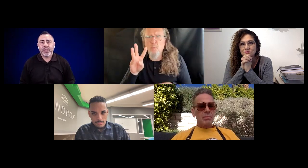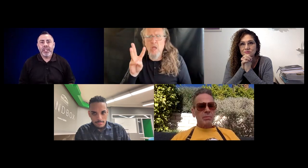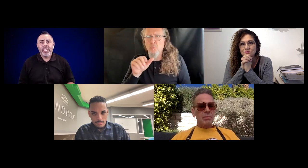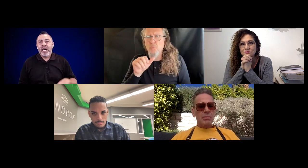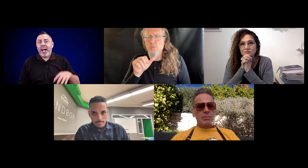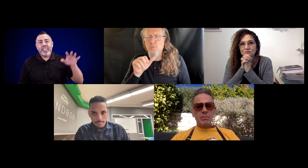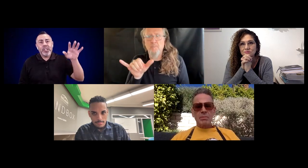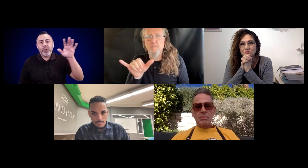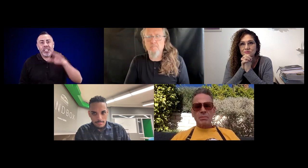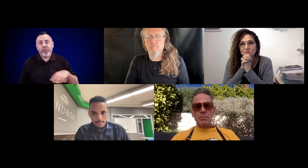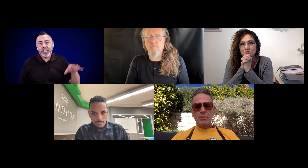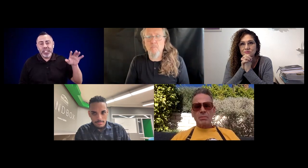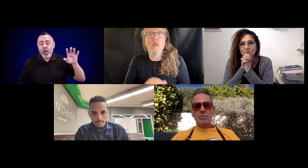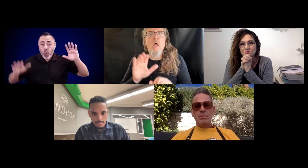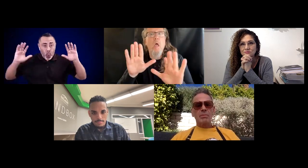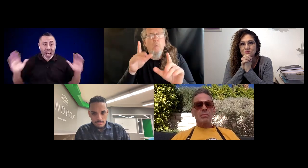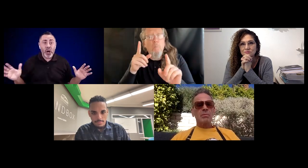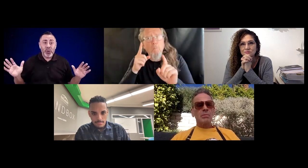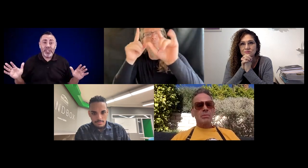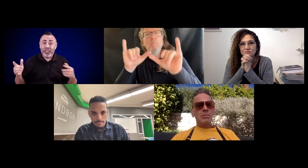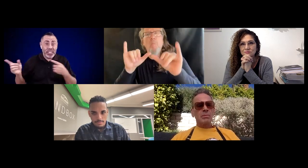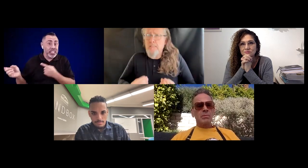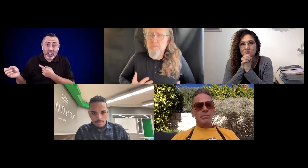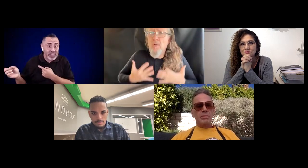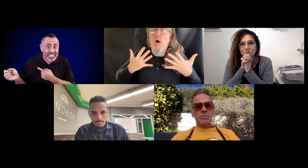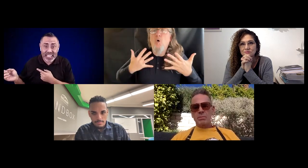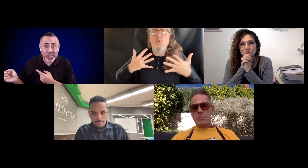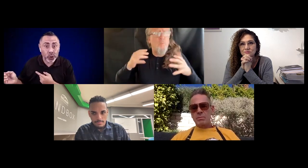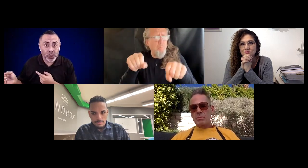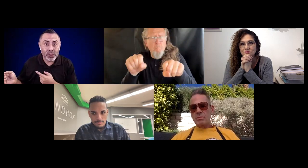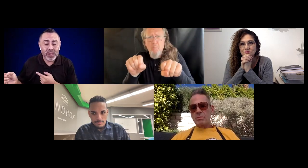I think we can agree. Wow, these aren't identical.